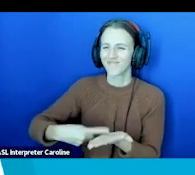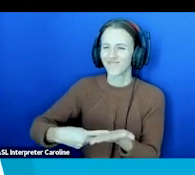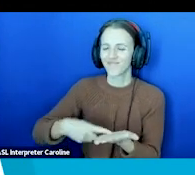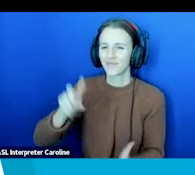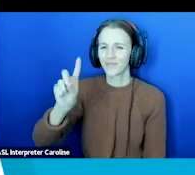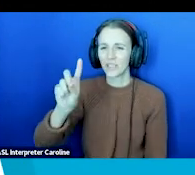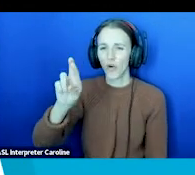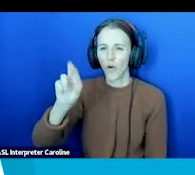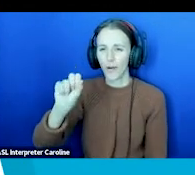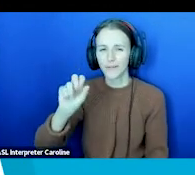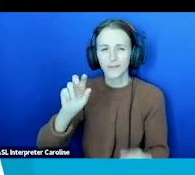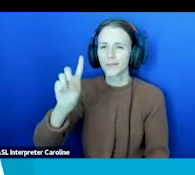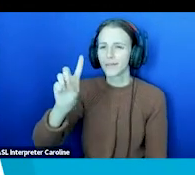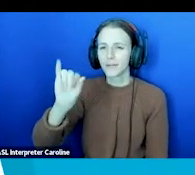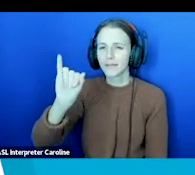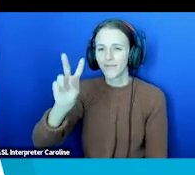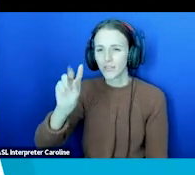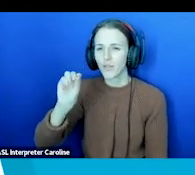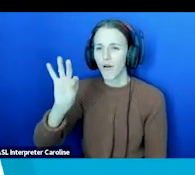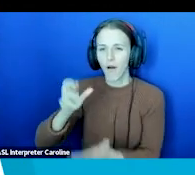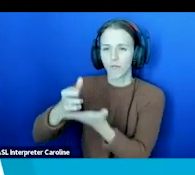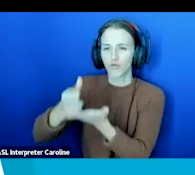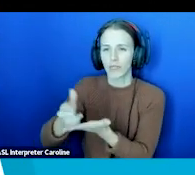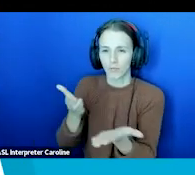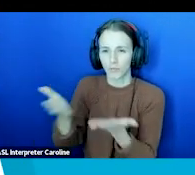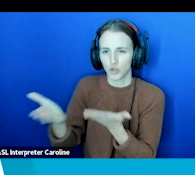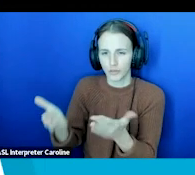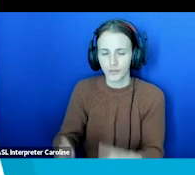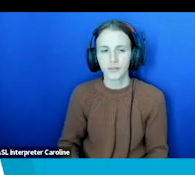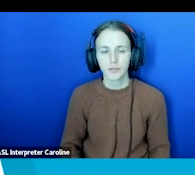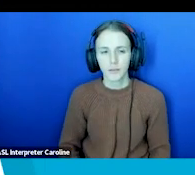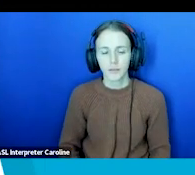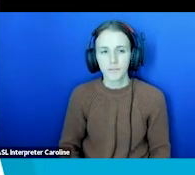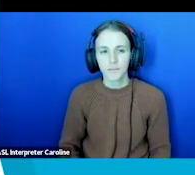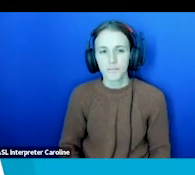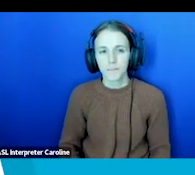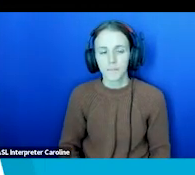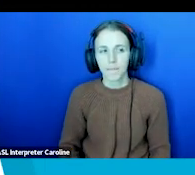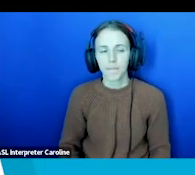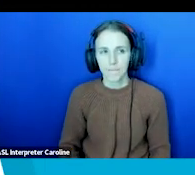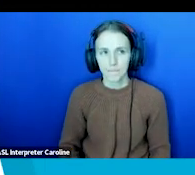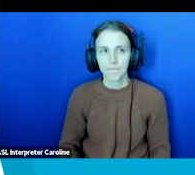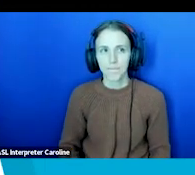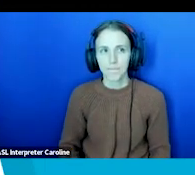NO PROBLEM AT ALL. >> FIRST WE WANT TO SPEND TIME TALKING ABOUT D